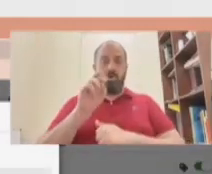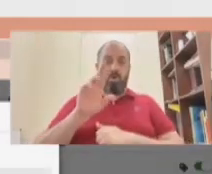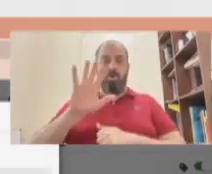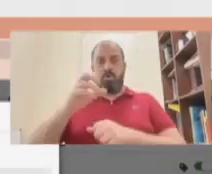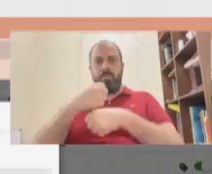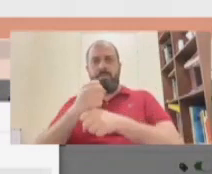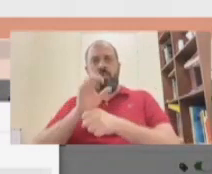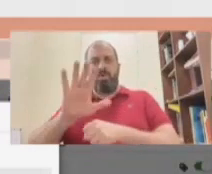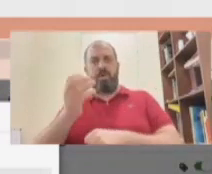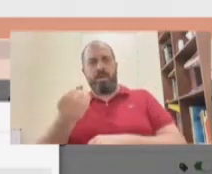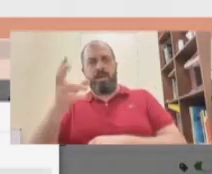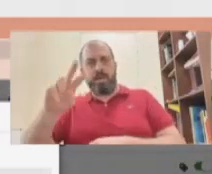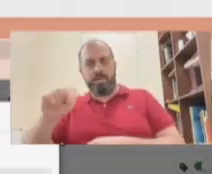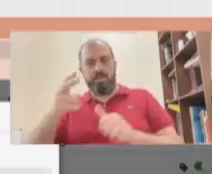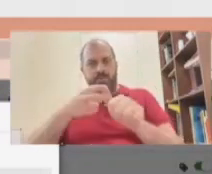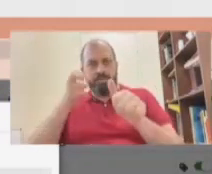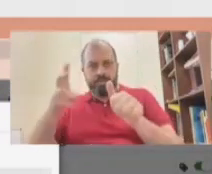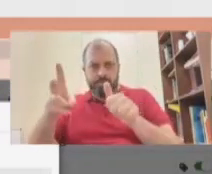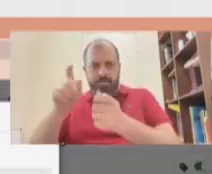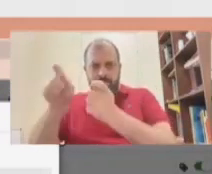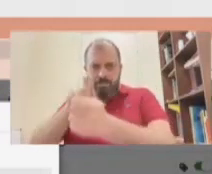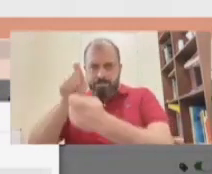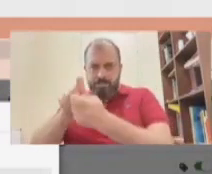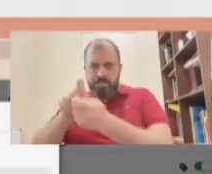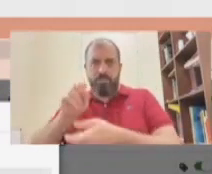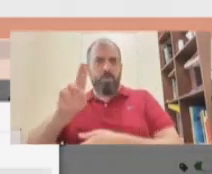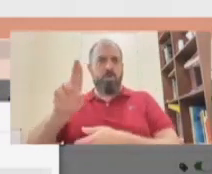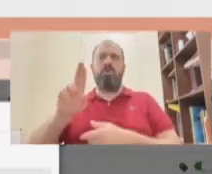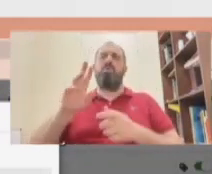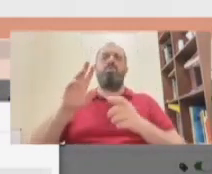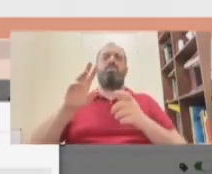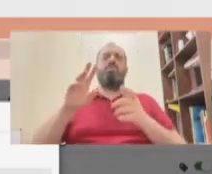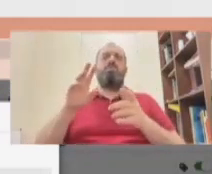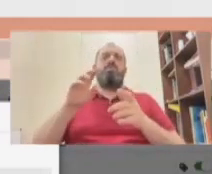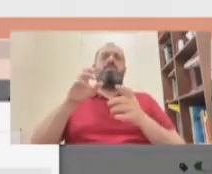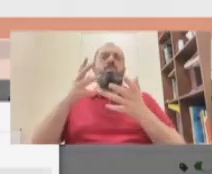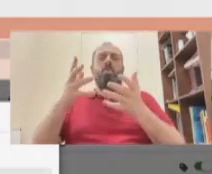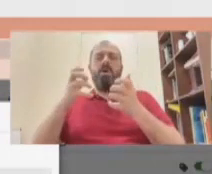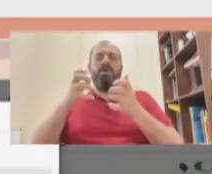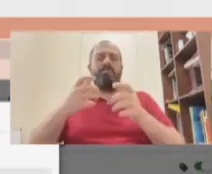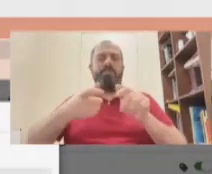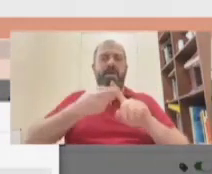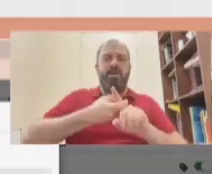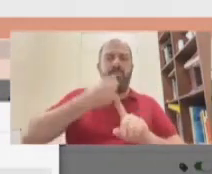And then there are some choices. It has some presets or you can go in and select your own passage.